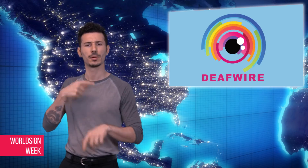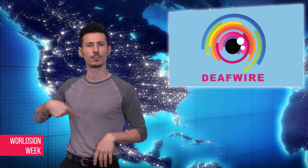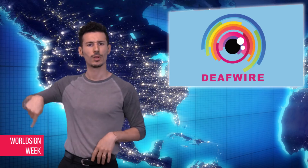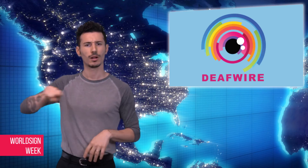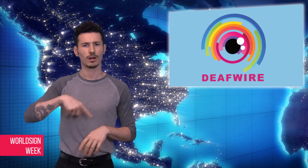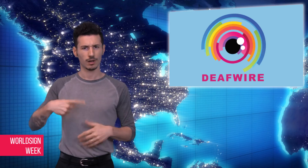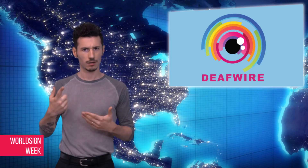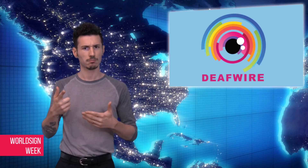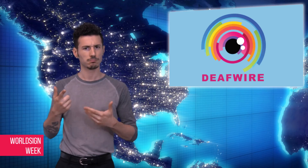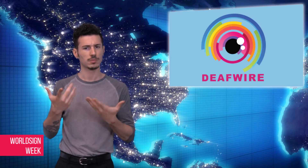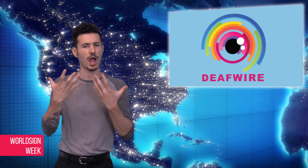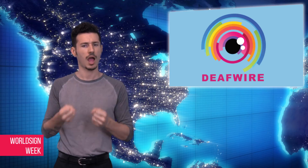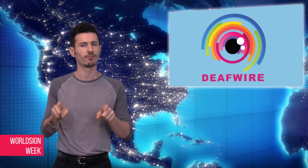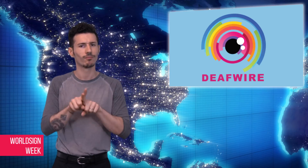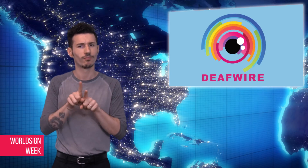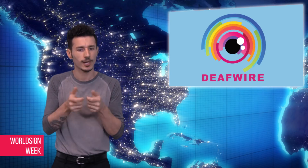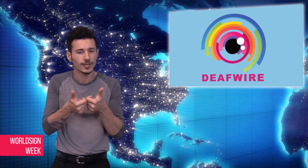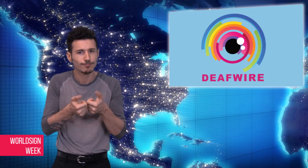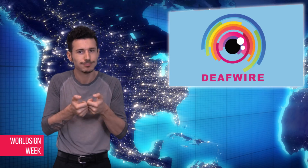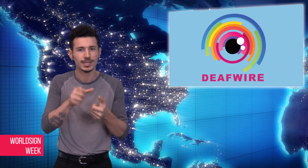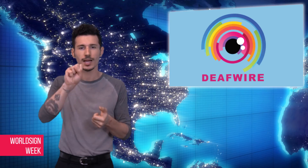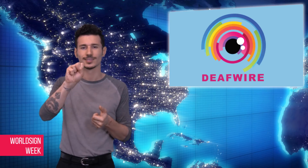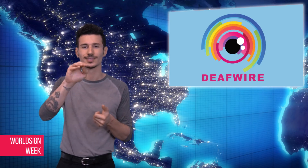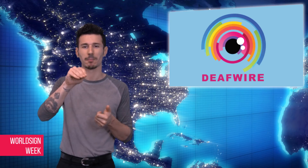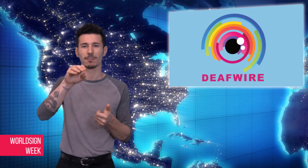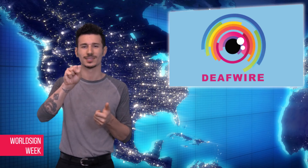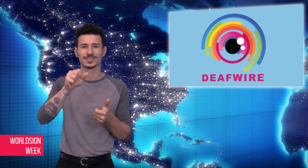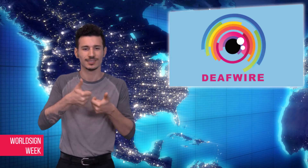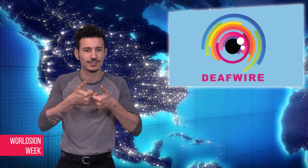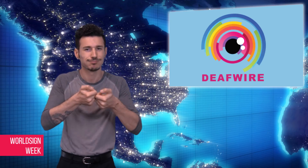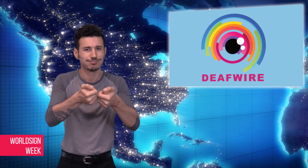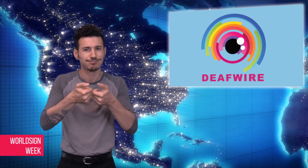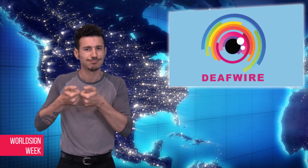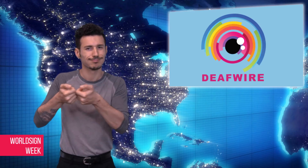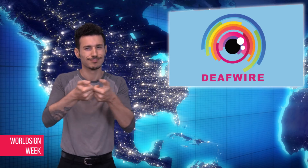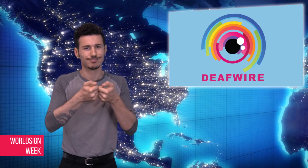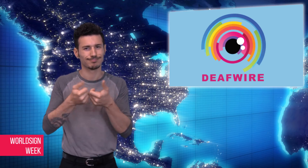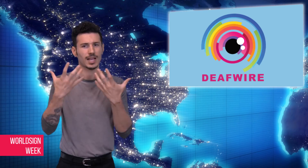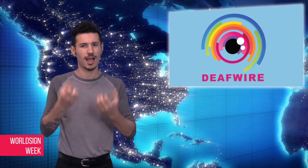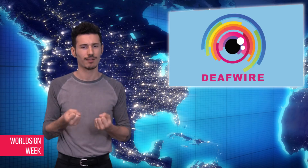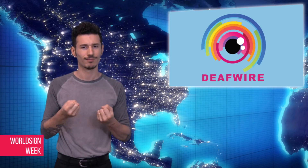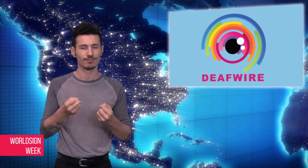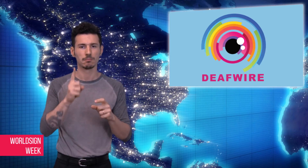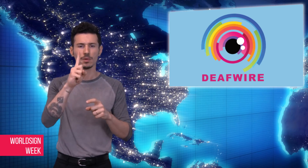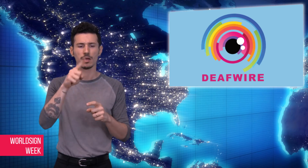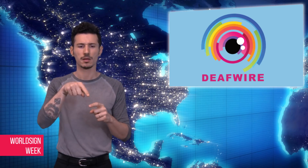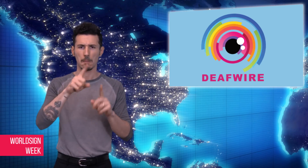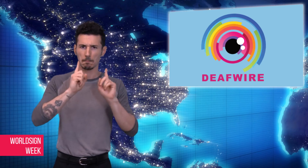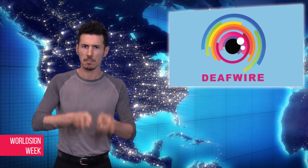texting may require a voice number -